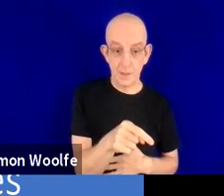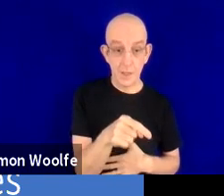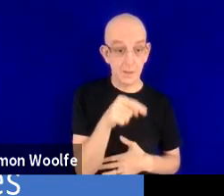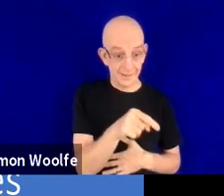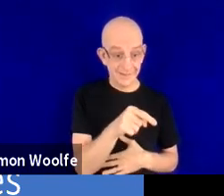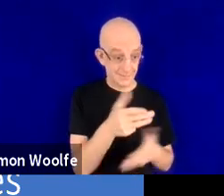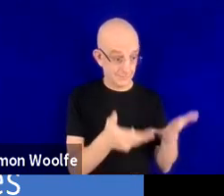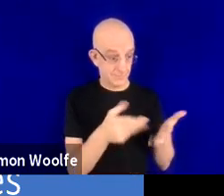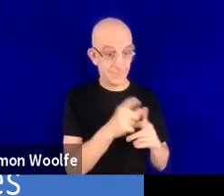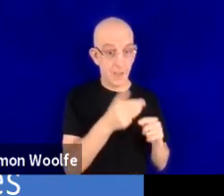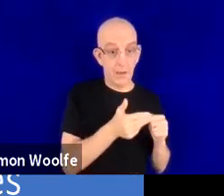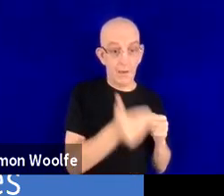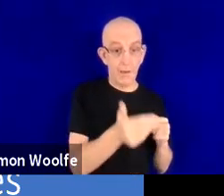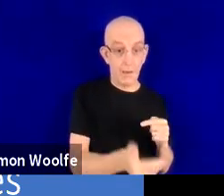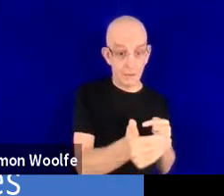did have other kind of inkind benefits in place